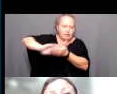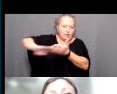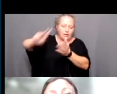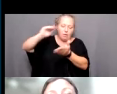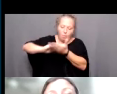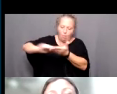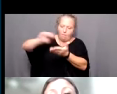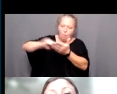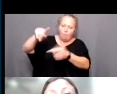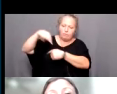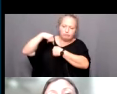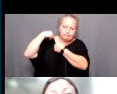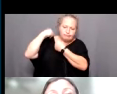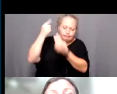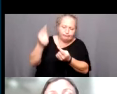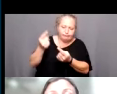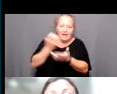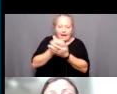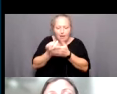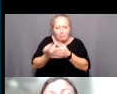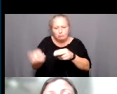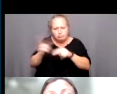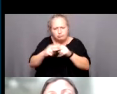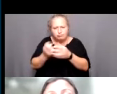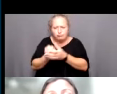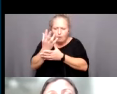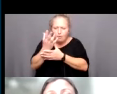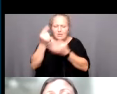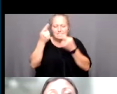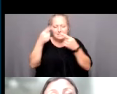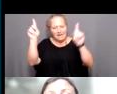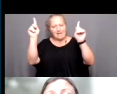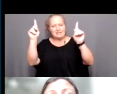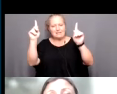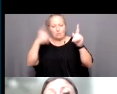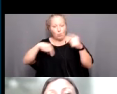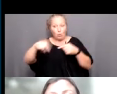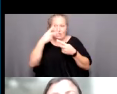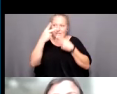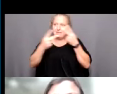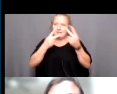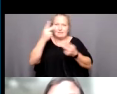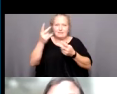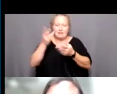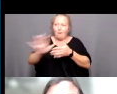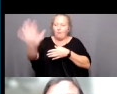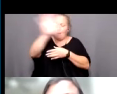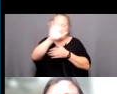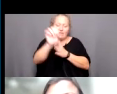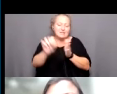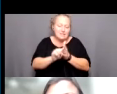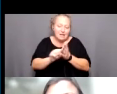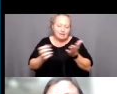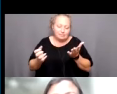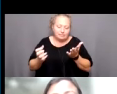inequity once and for all for those groups that have been excluded over and over again from the economic growth and success seen throughout the state.